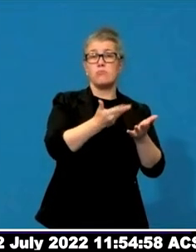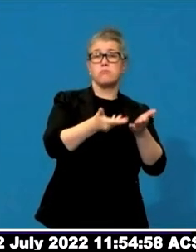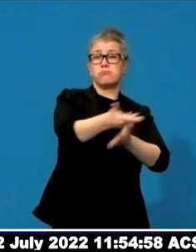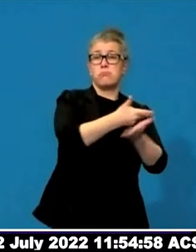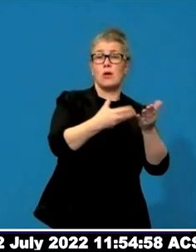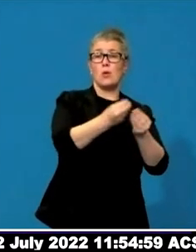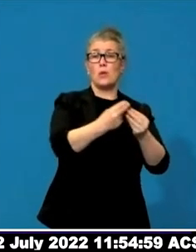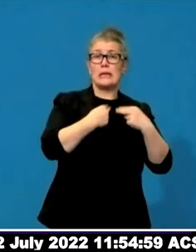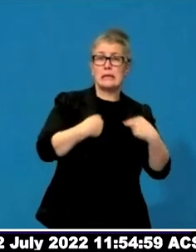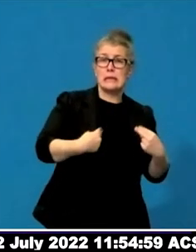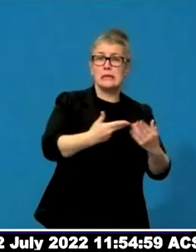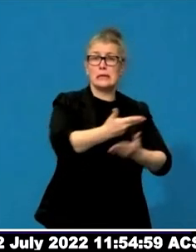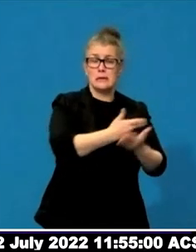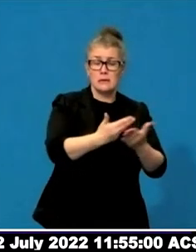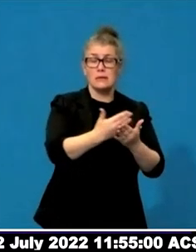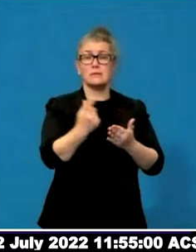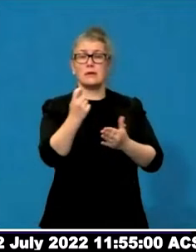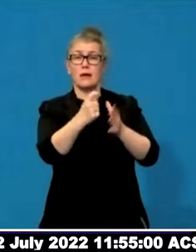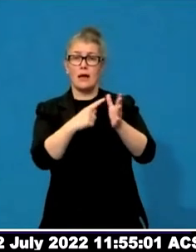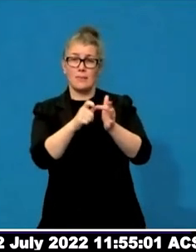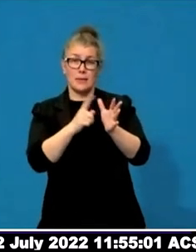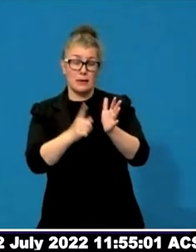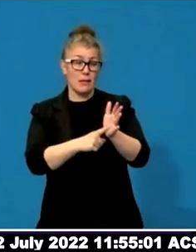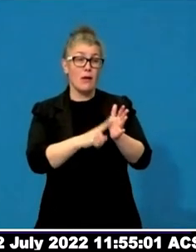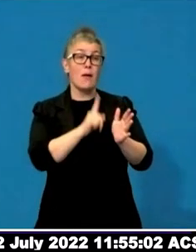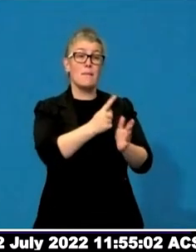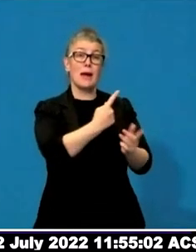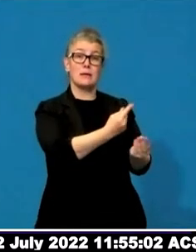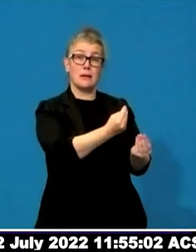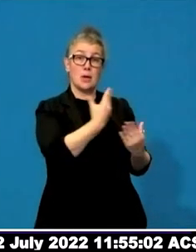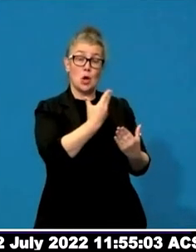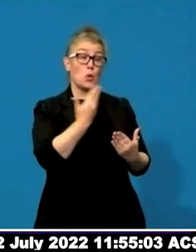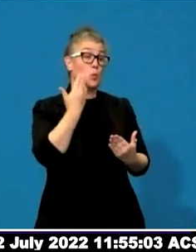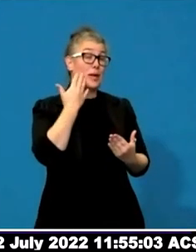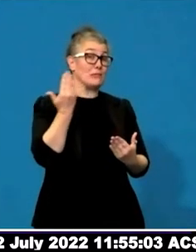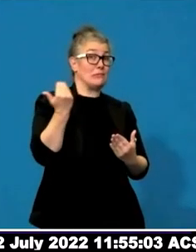We were advised by them in February that due to the number of requests